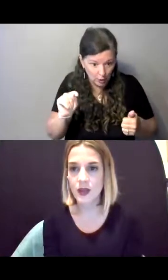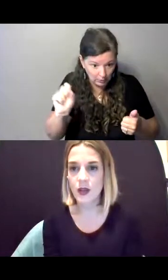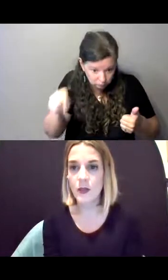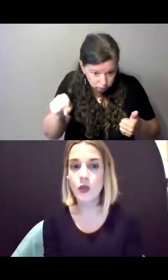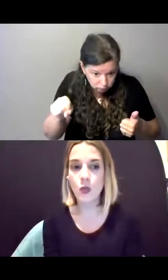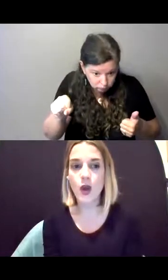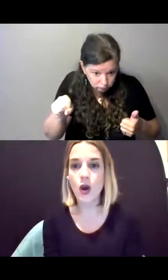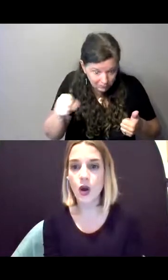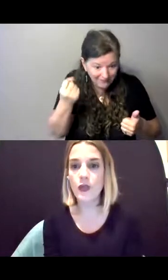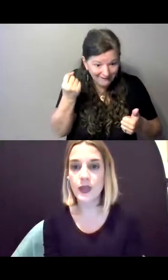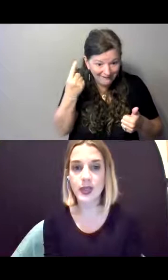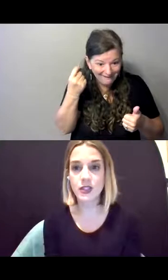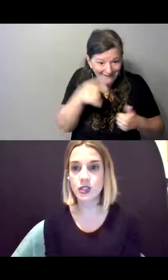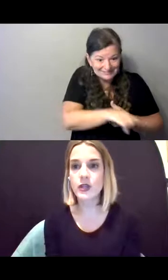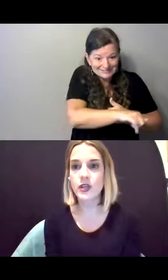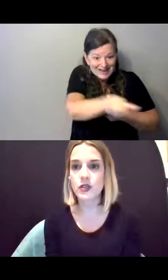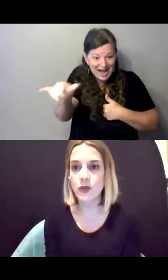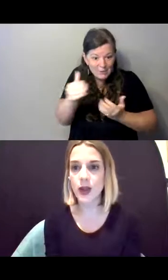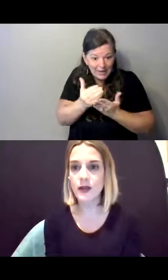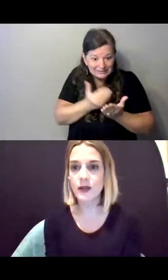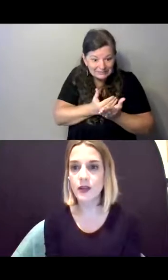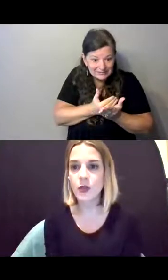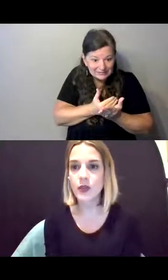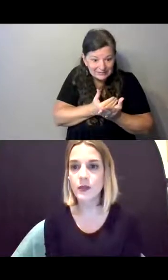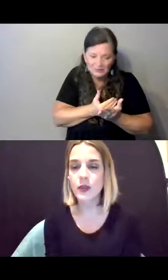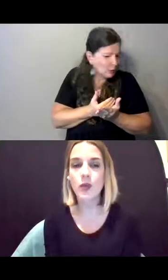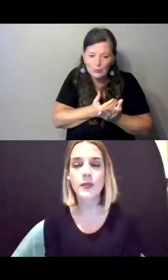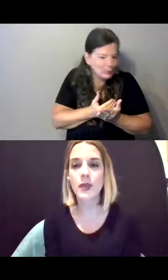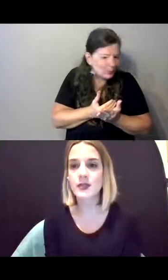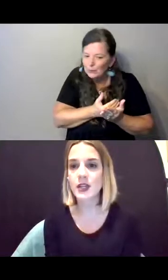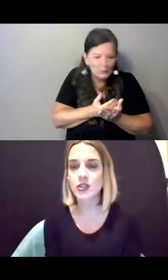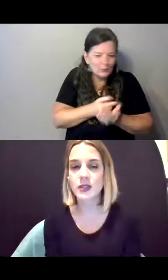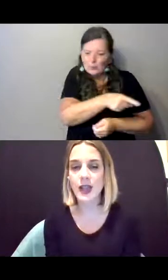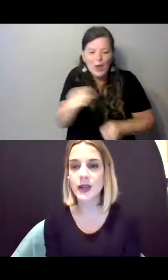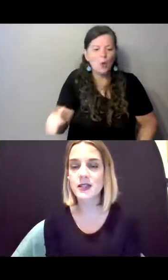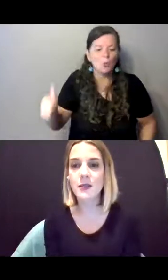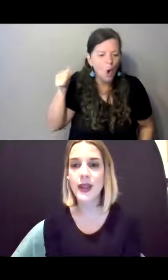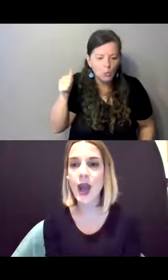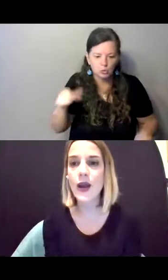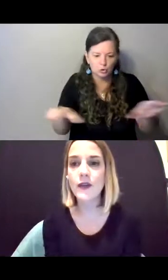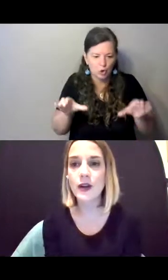I mean, you want all the kids to do this, right? You want them, you want to be able to teach the same lesson, but however,